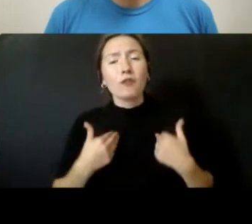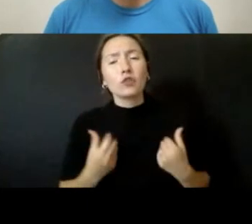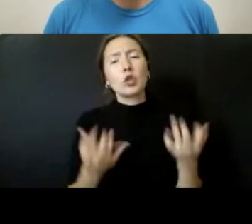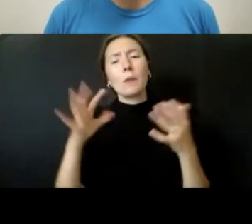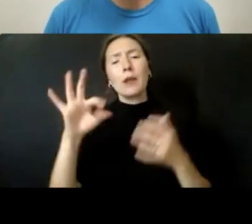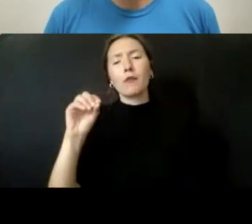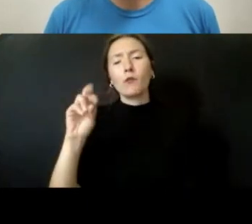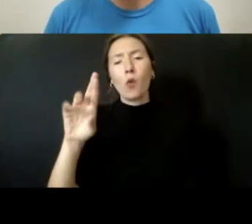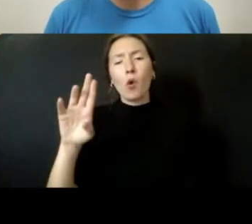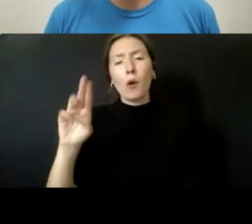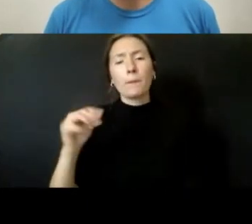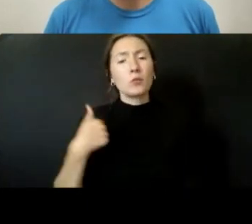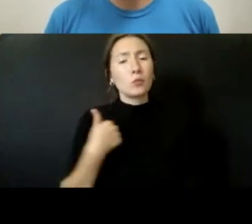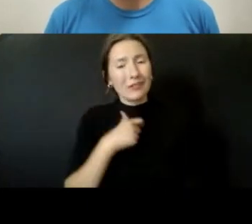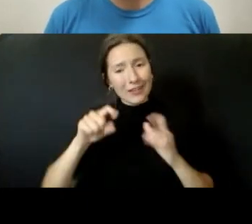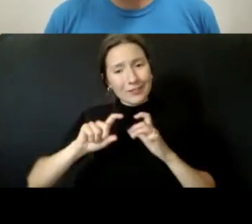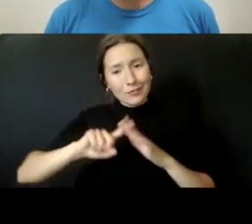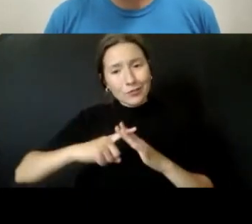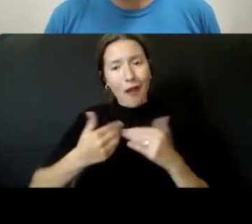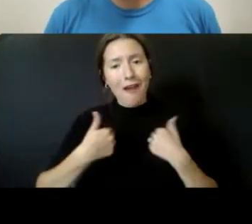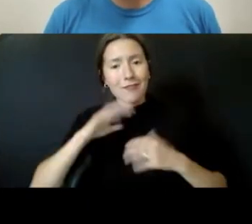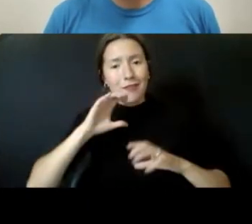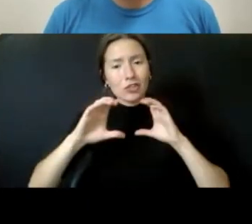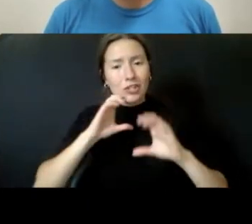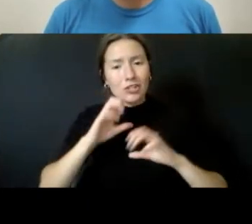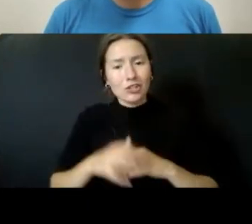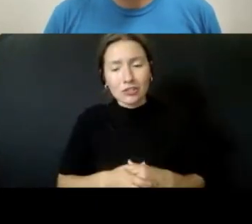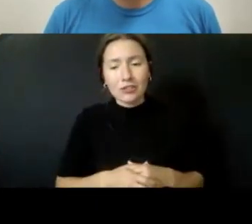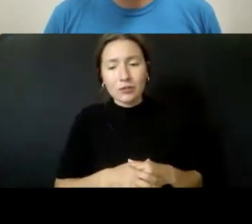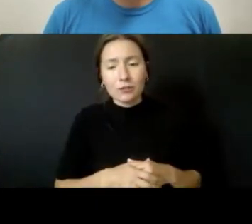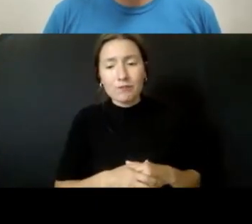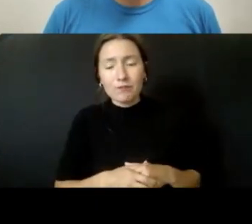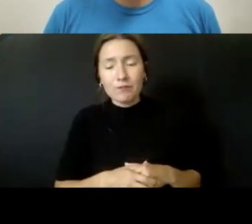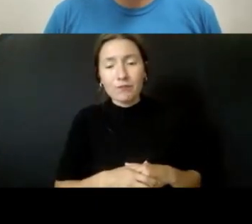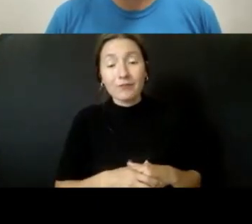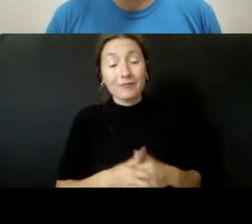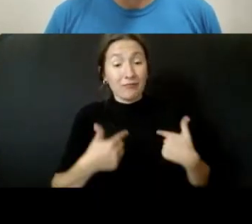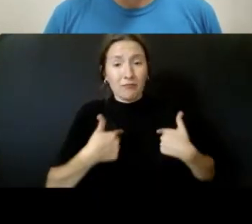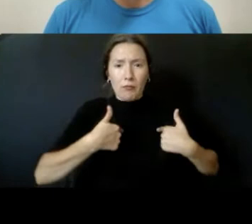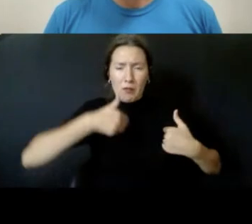um but i am committed to making things better as i go forward and learning and listening and then